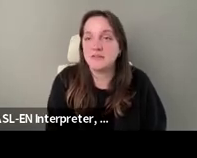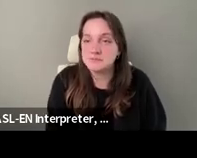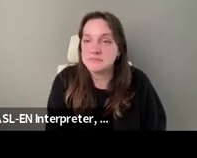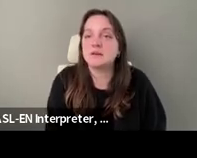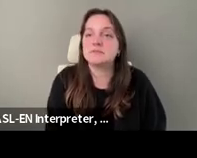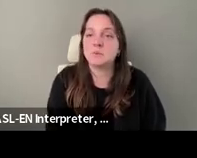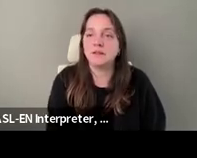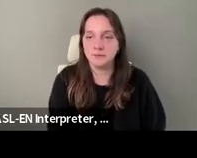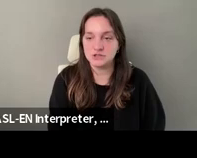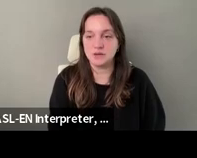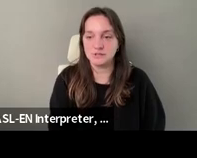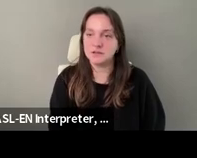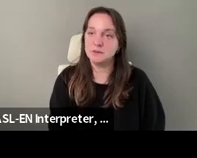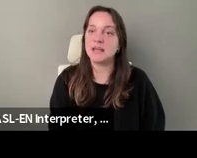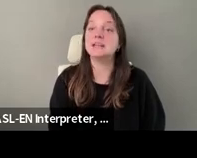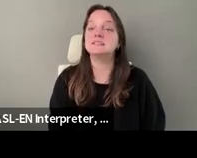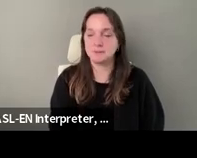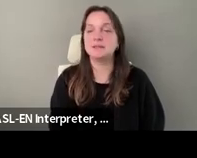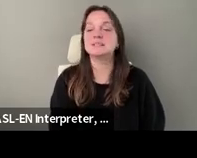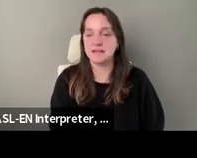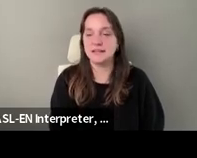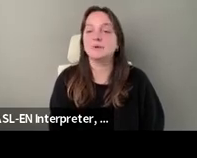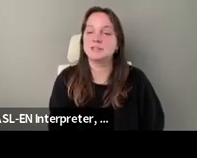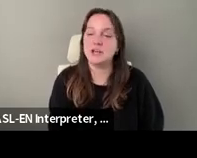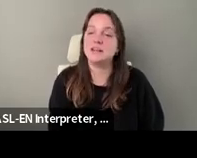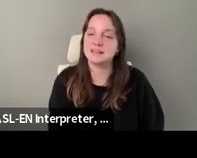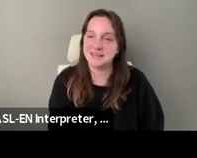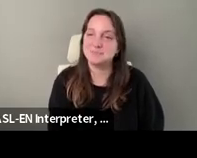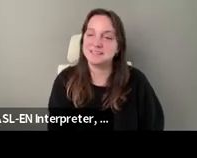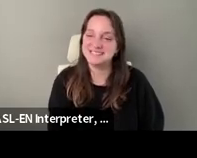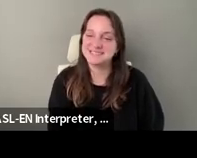typically in sign language.